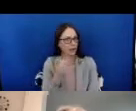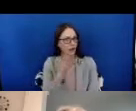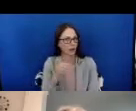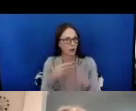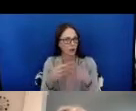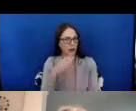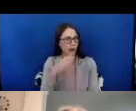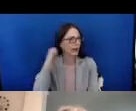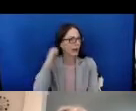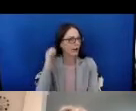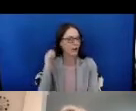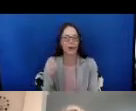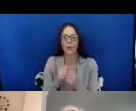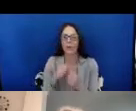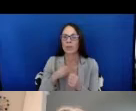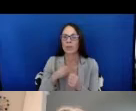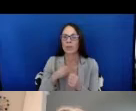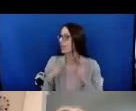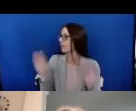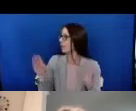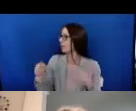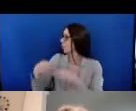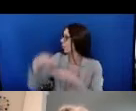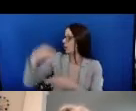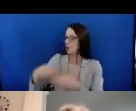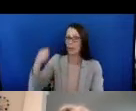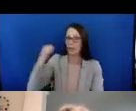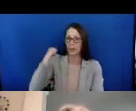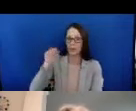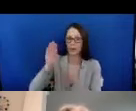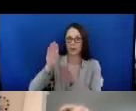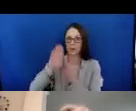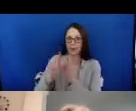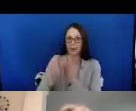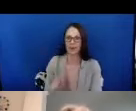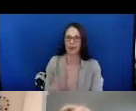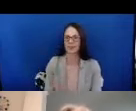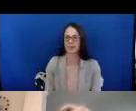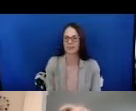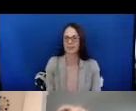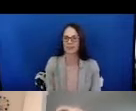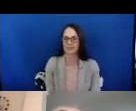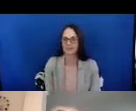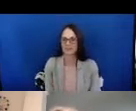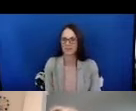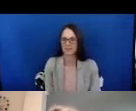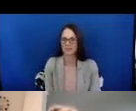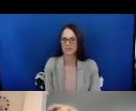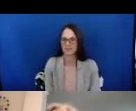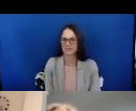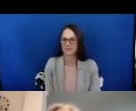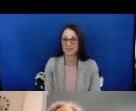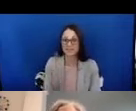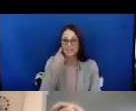with my living room window in the background. 15:53:00 And lately I found myself talking